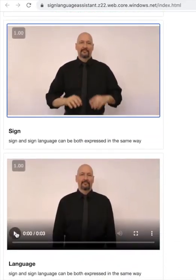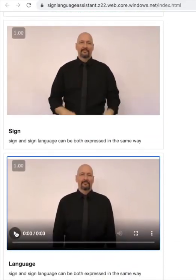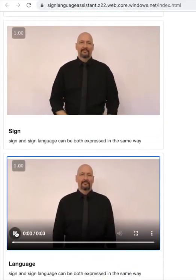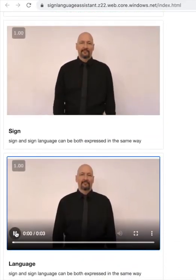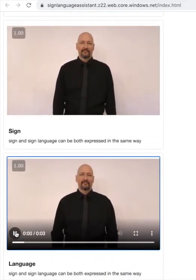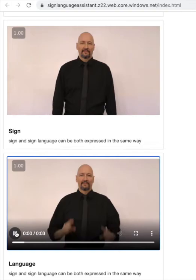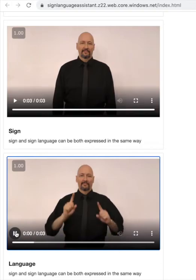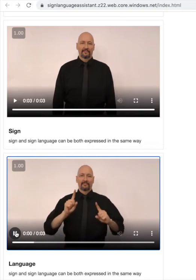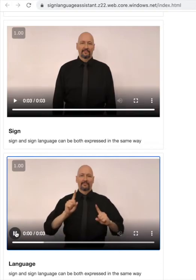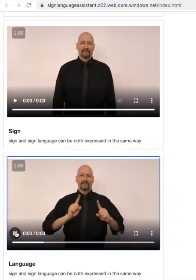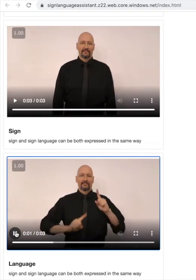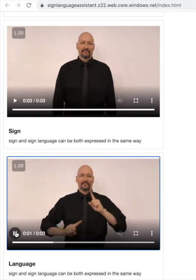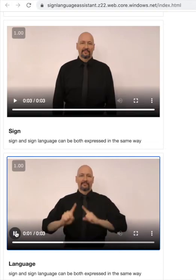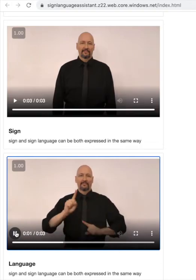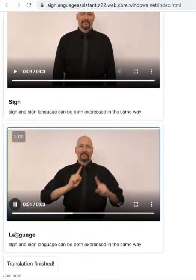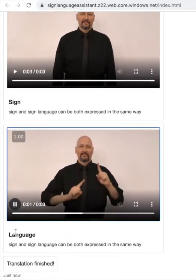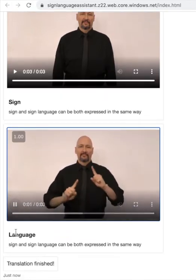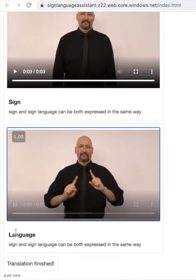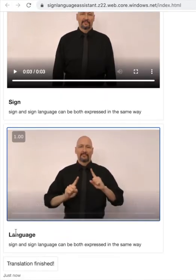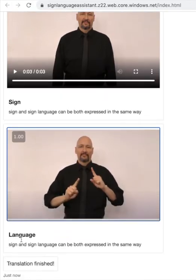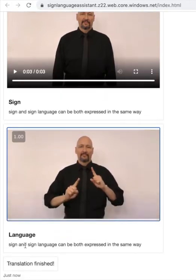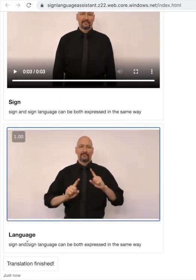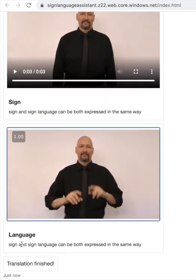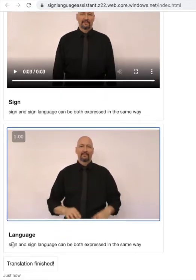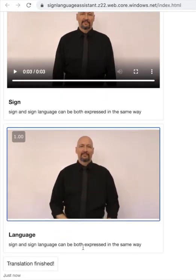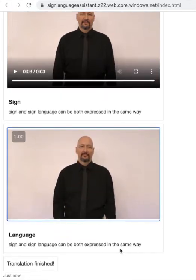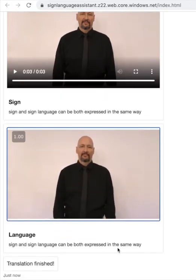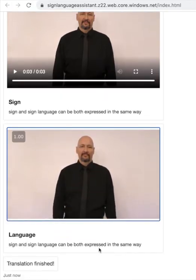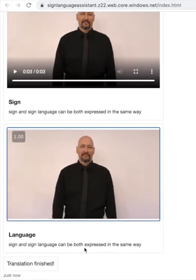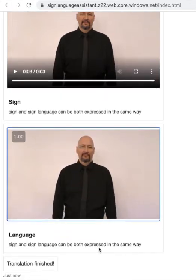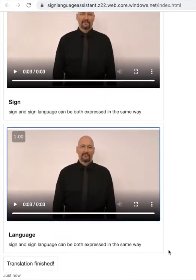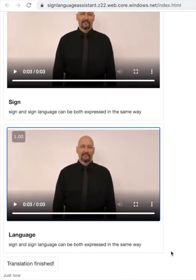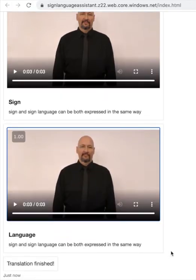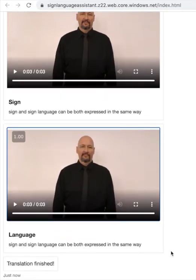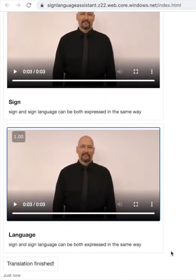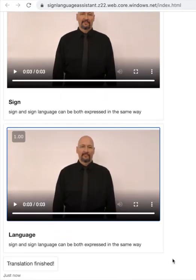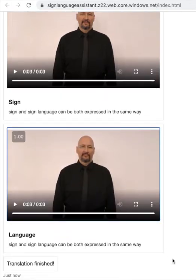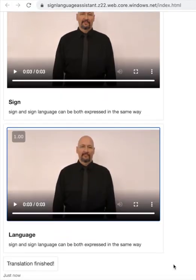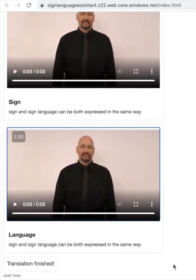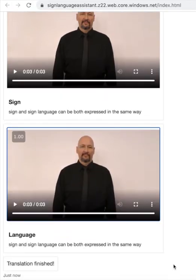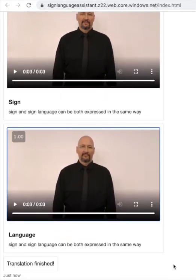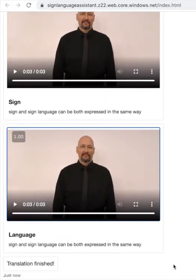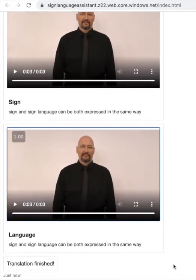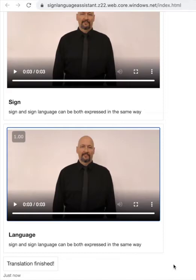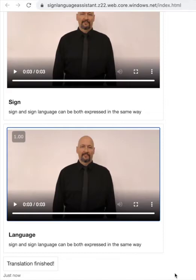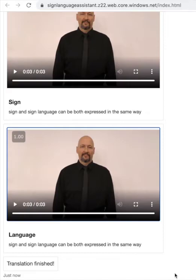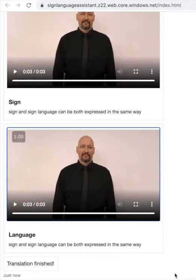Also sign and sign language are the same in sign language so we make a note of that. The next thing that I will show is the text-to-speech capability of the bot.